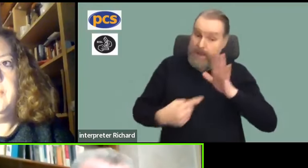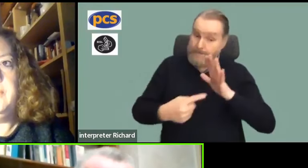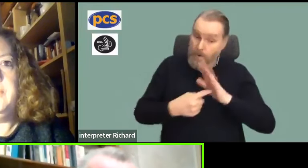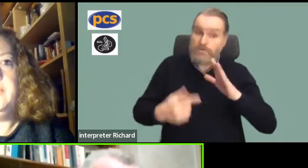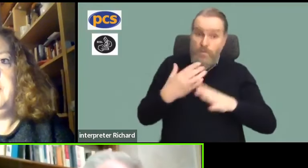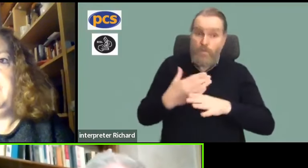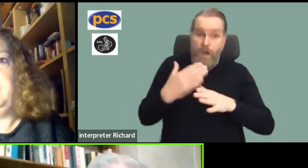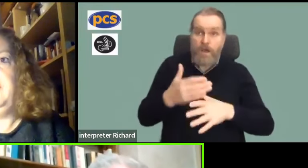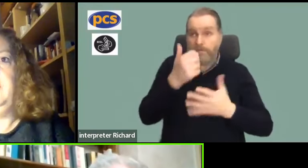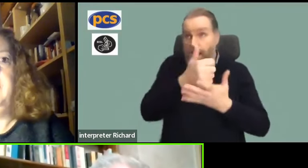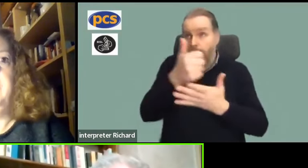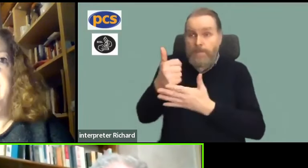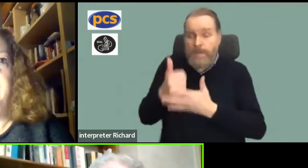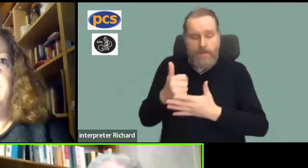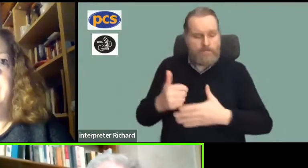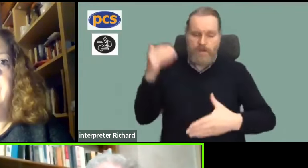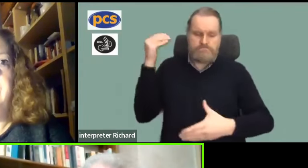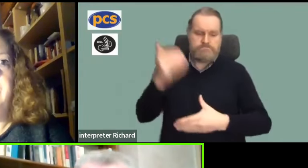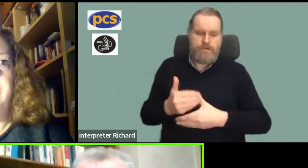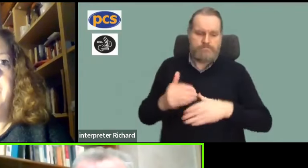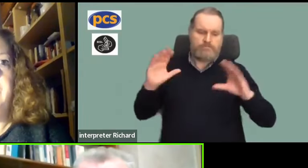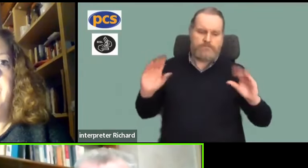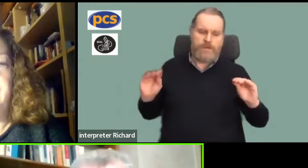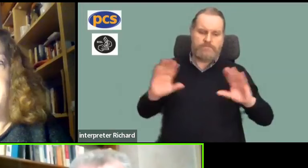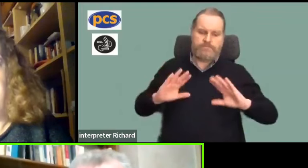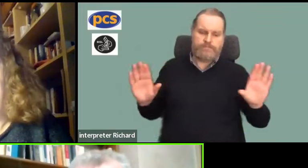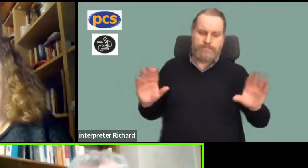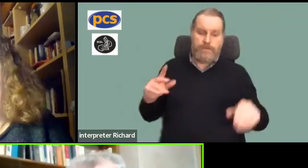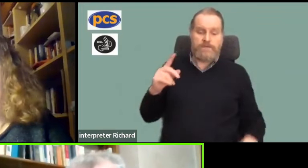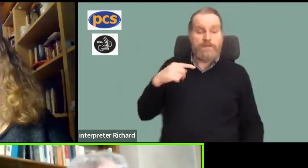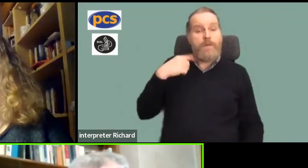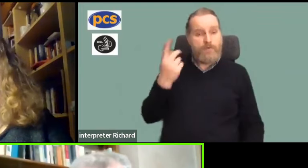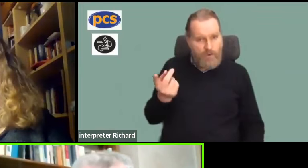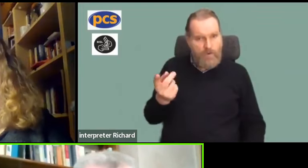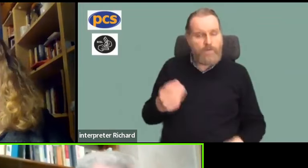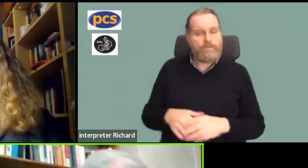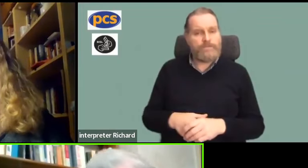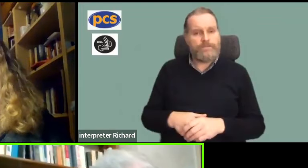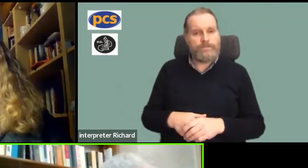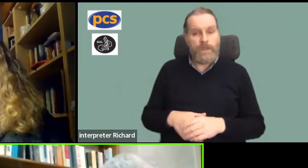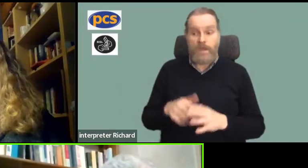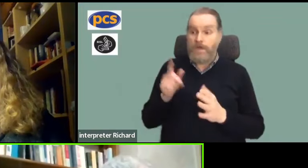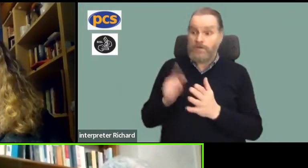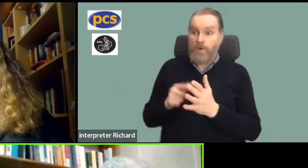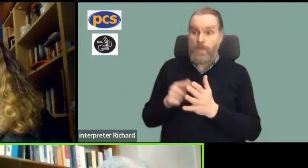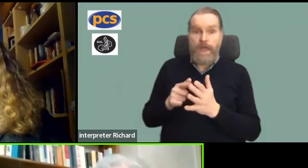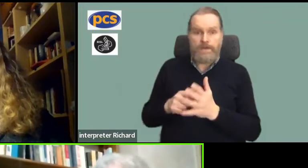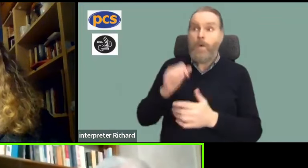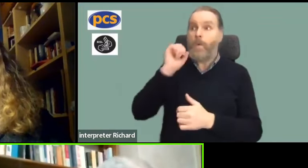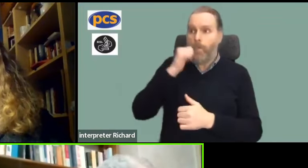delivery and we're gonna and we're gonna see more and more of of that in recent weeks. Now, after recent weeks. Now, after we hopefully have a fantastic